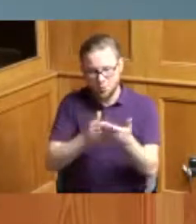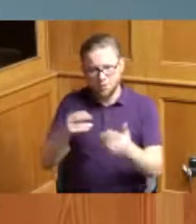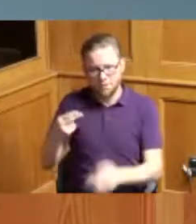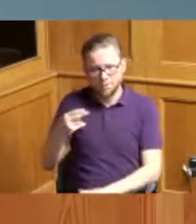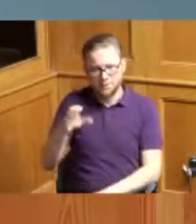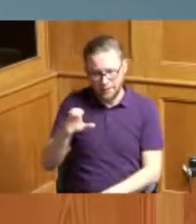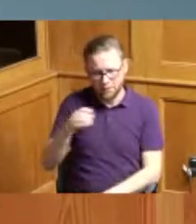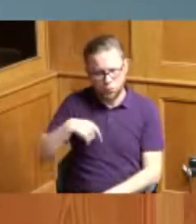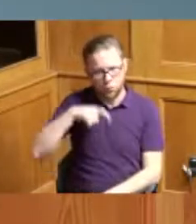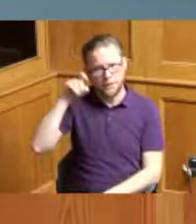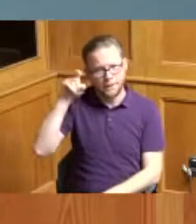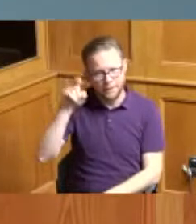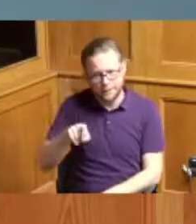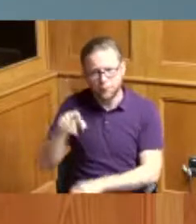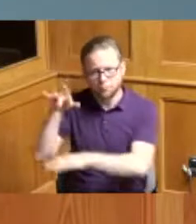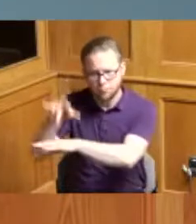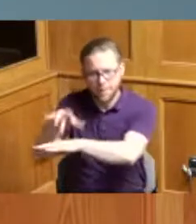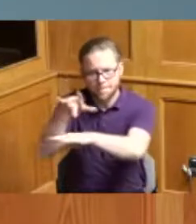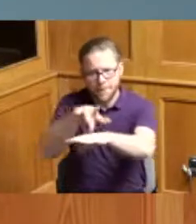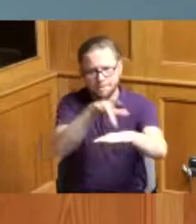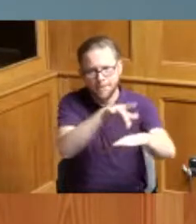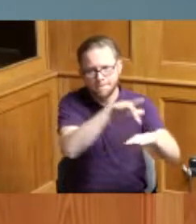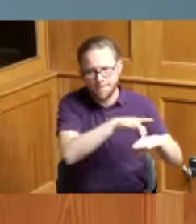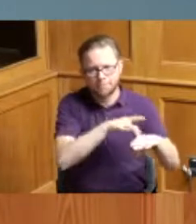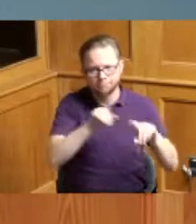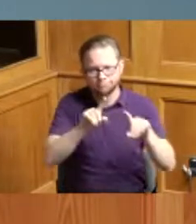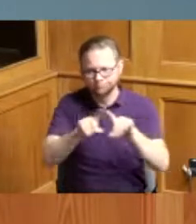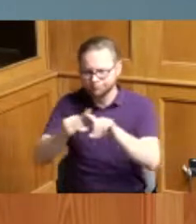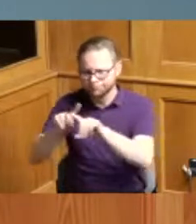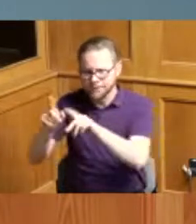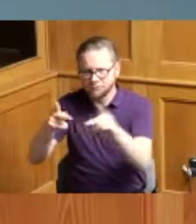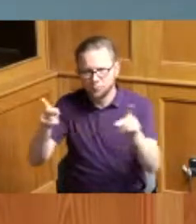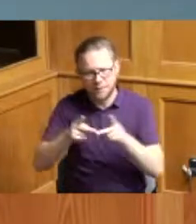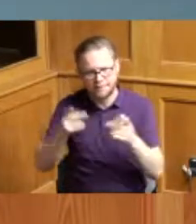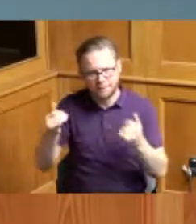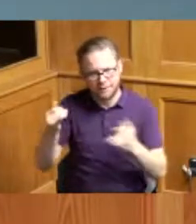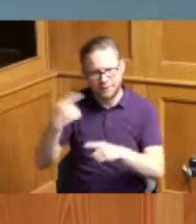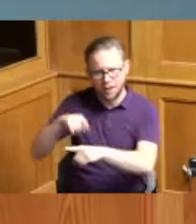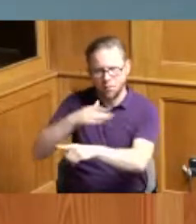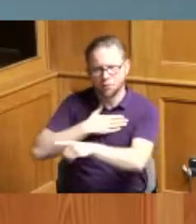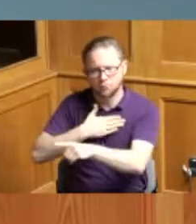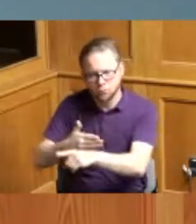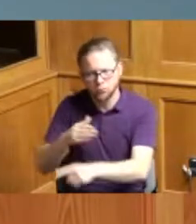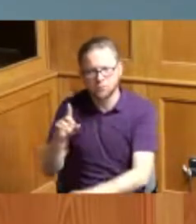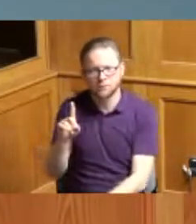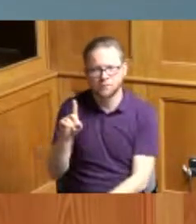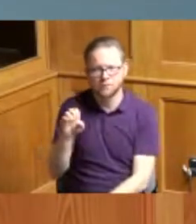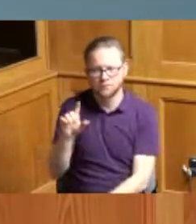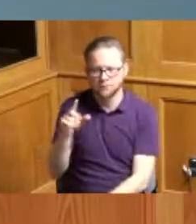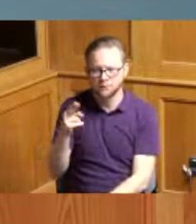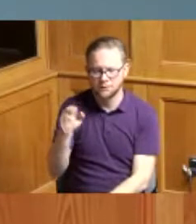and we need to go to a diverse group and and they are doing it I think Delhi Mount Lookout Mount